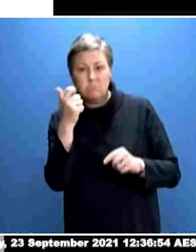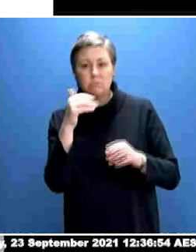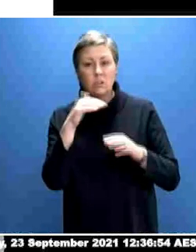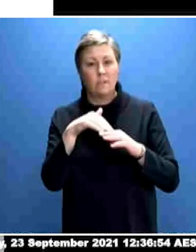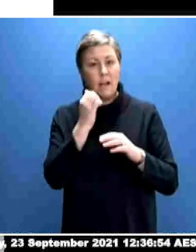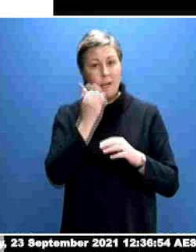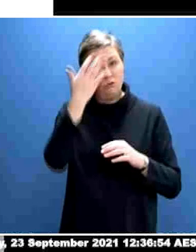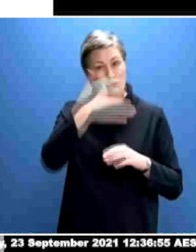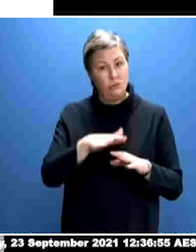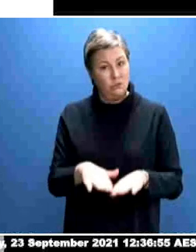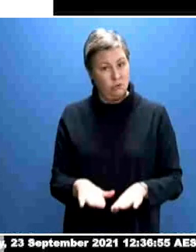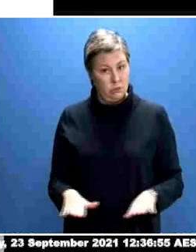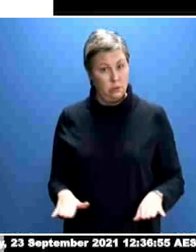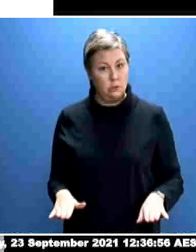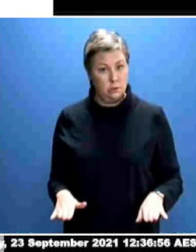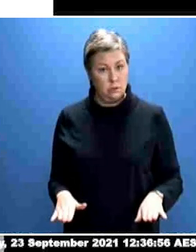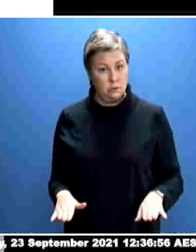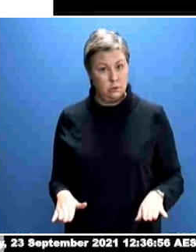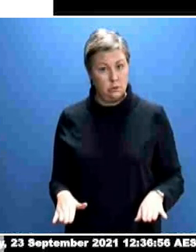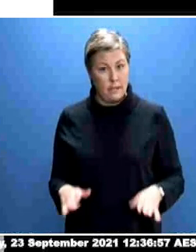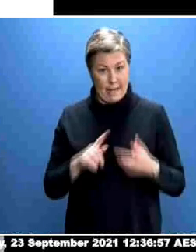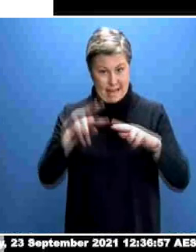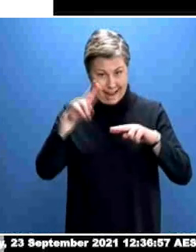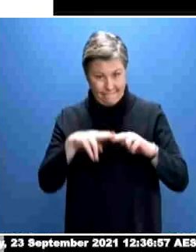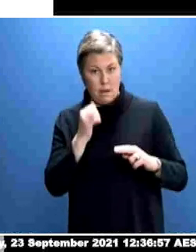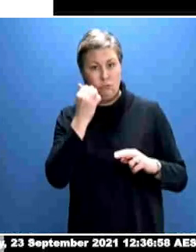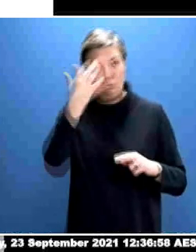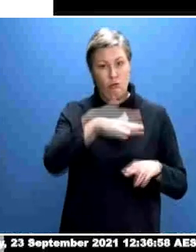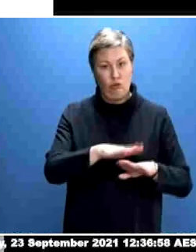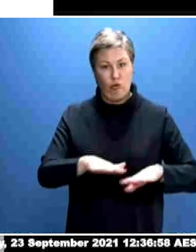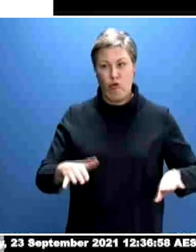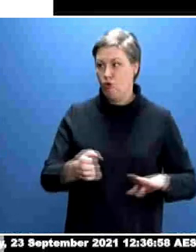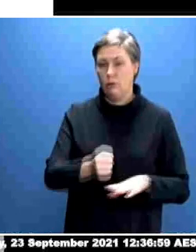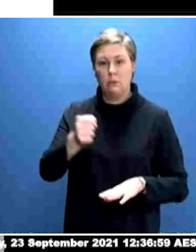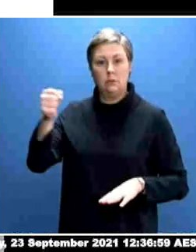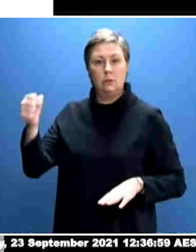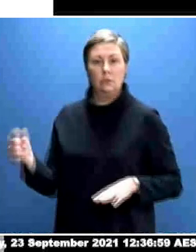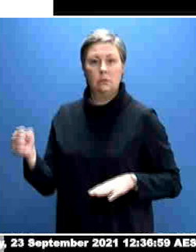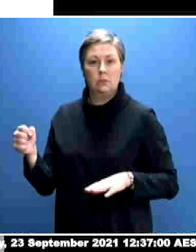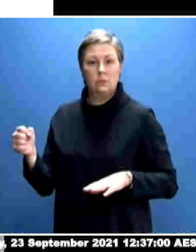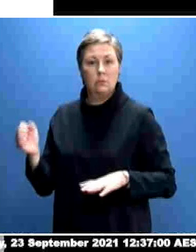children who might come into the Safe Care House about what may need to be